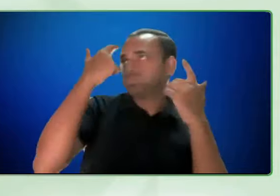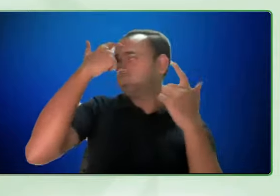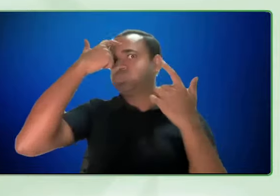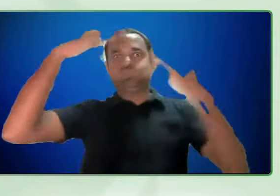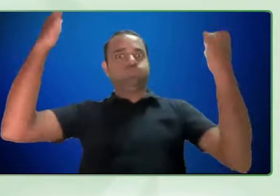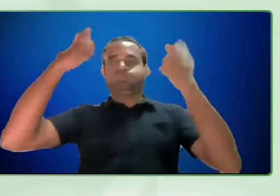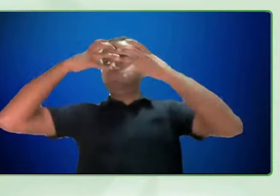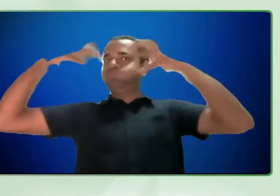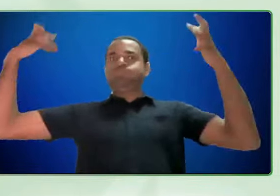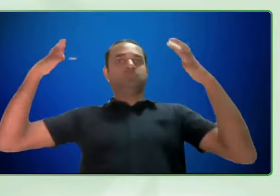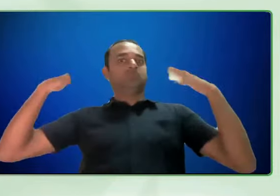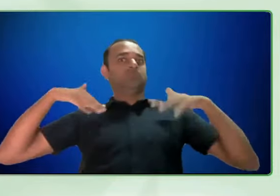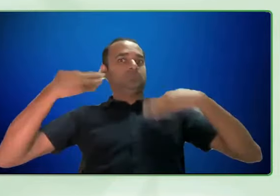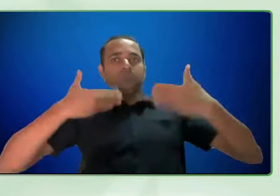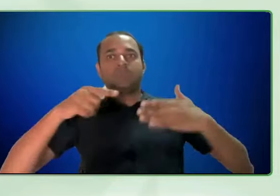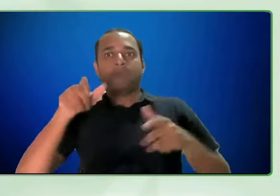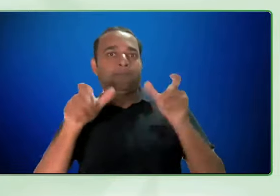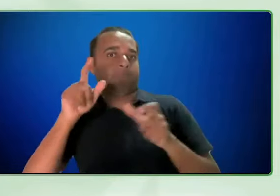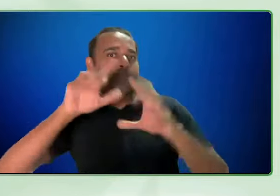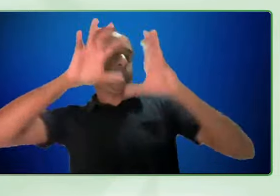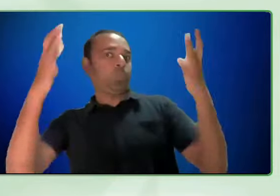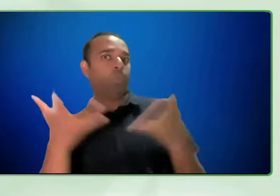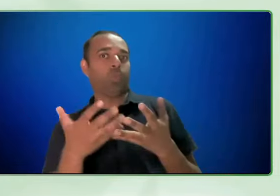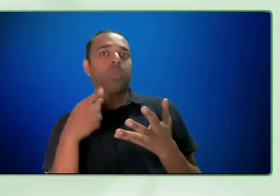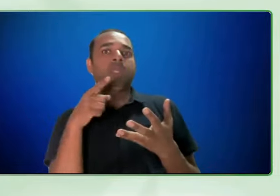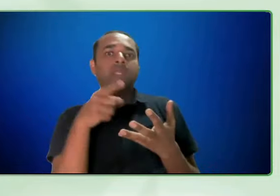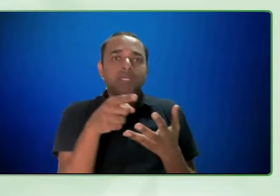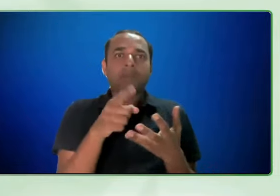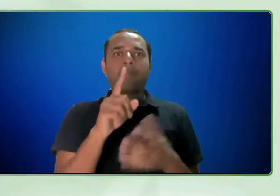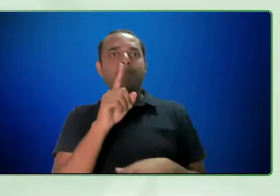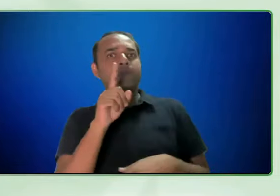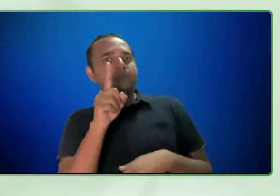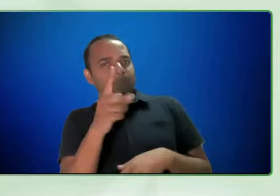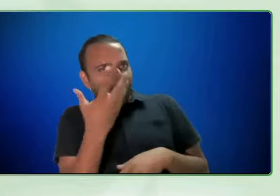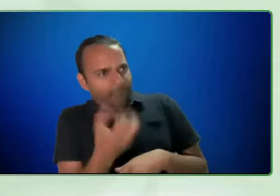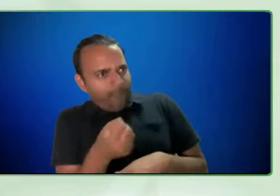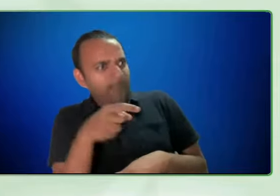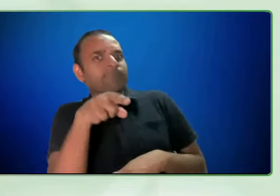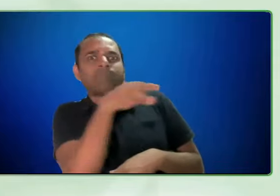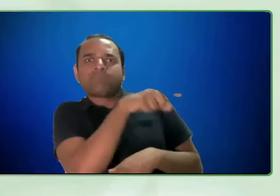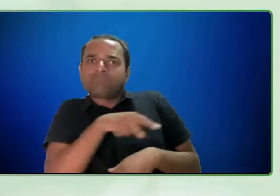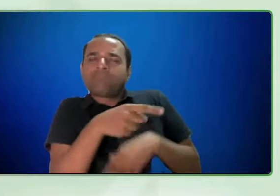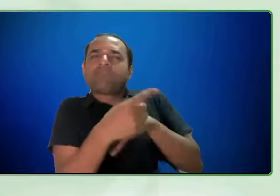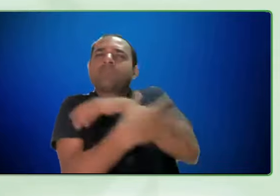that are connected to India. You mentioned Southeast Asia. We did a presentation and